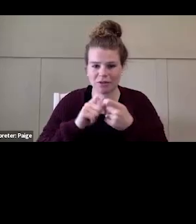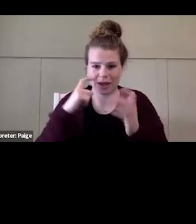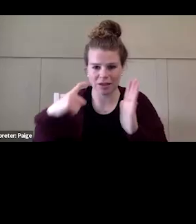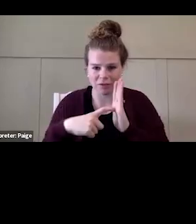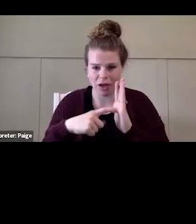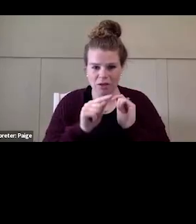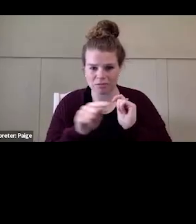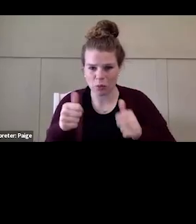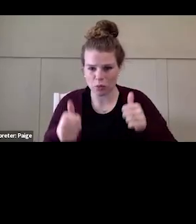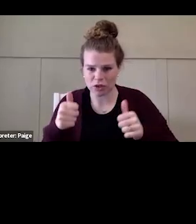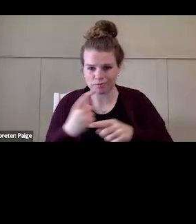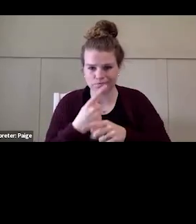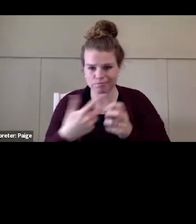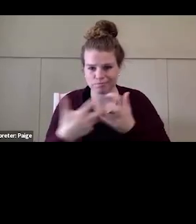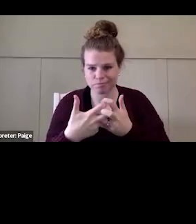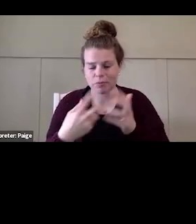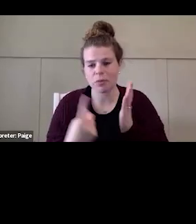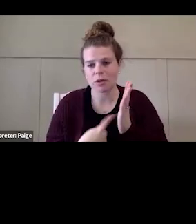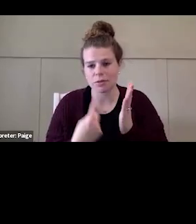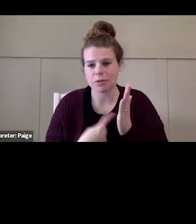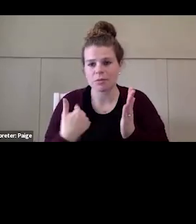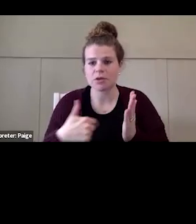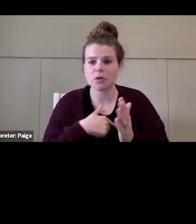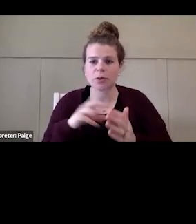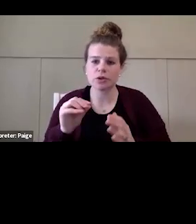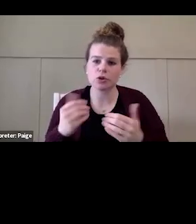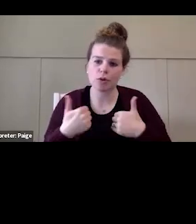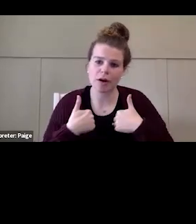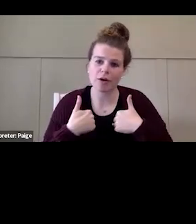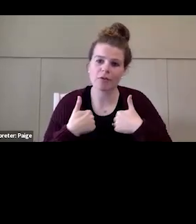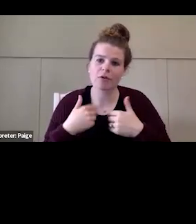So sometimes we do have protocols and policies for them,